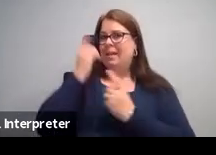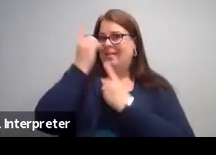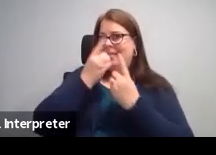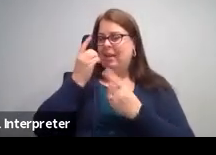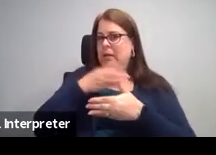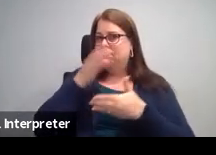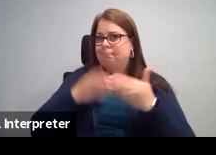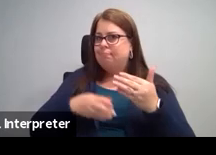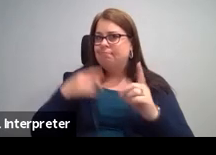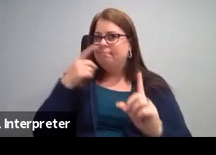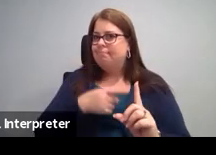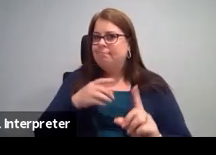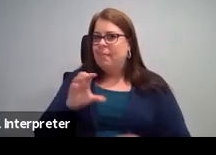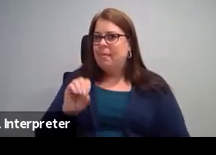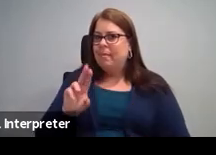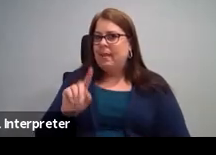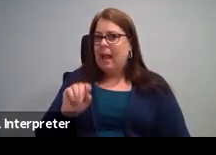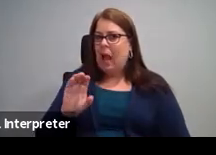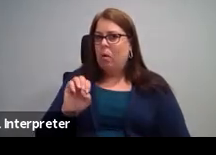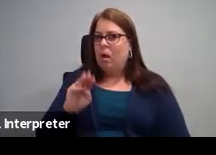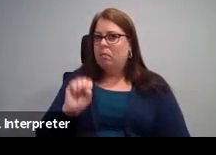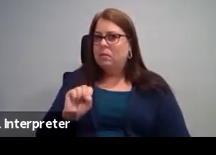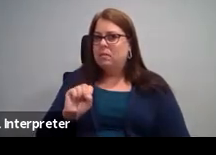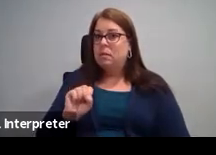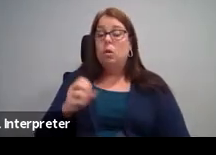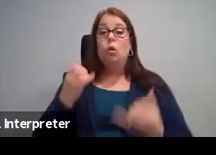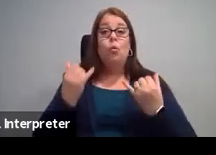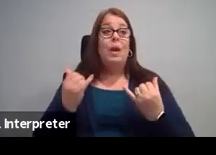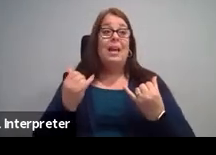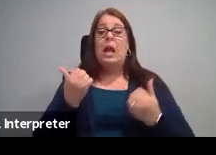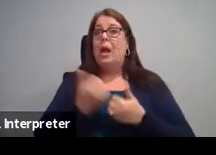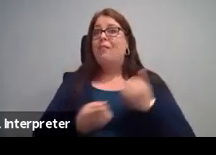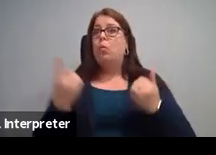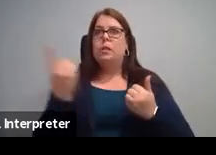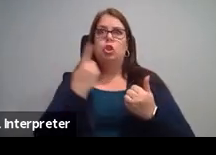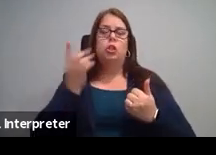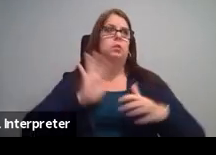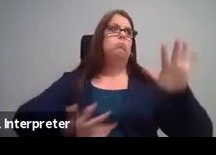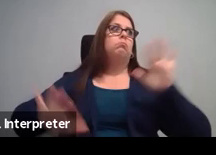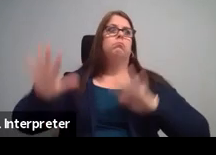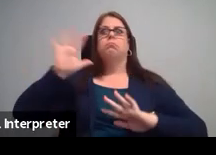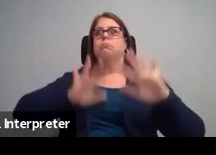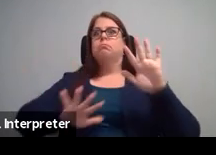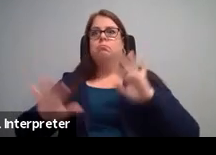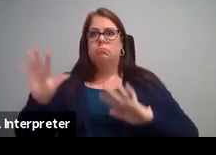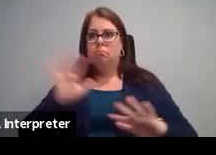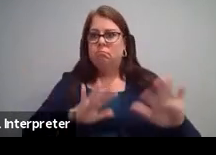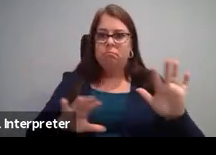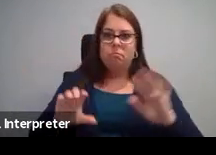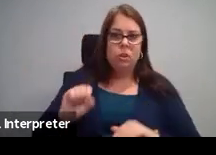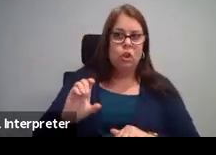Laurie Arnold: Is a huge thing to consider, because everyone's scrambling right now. And I understand every word teachers around the country in the world are just trying to